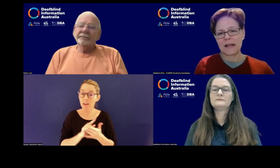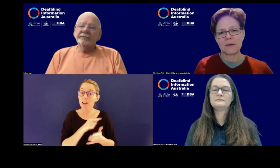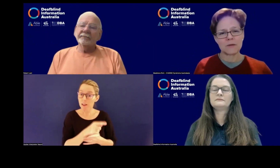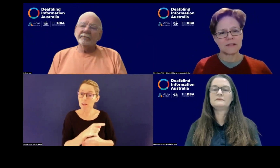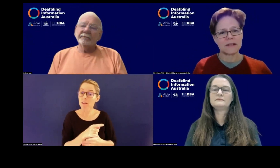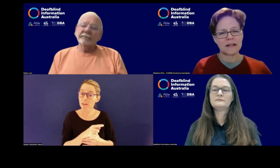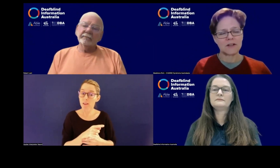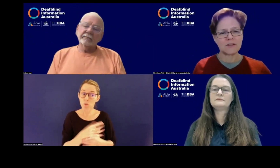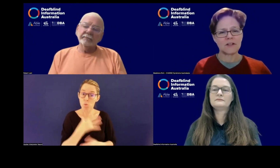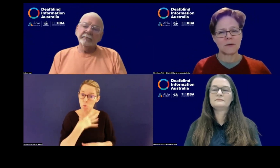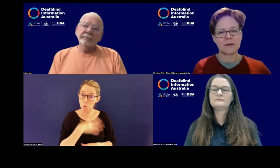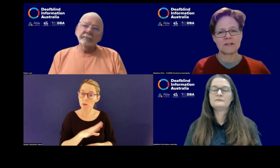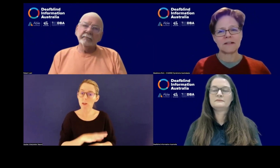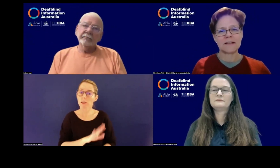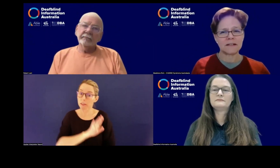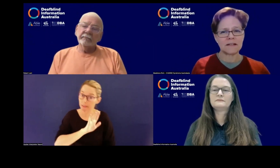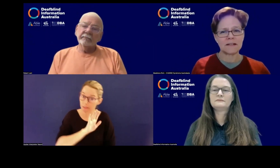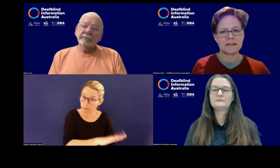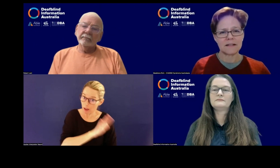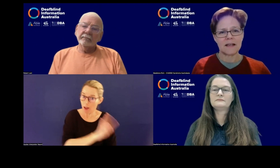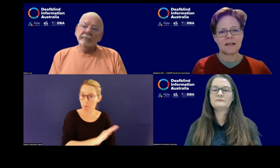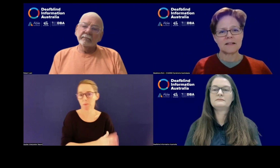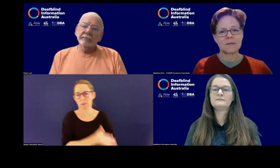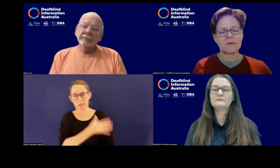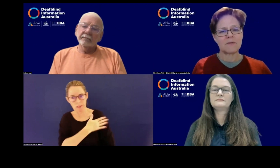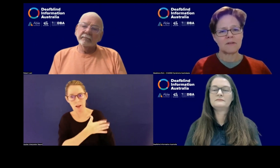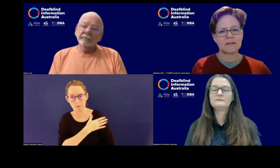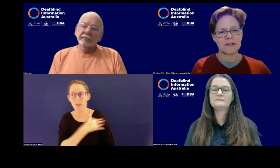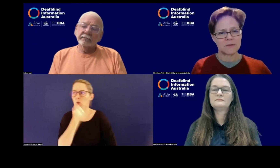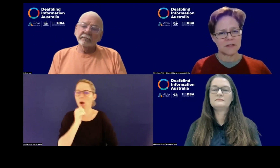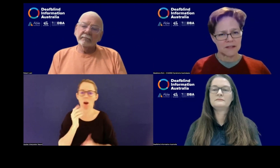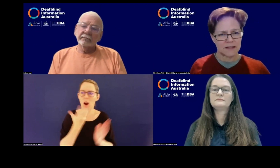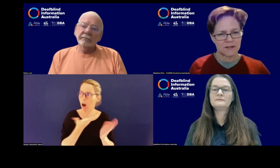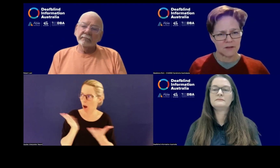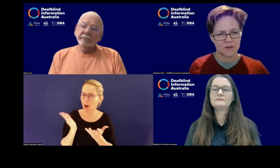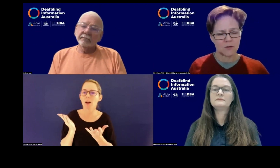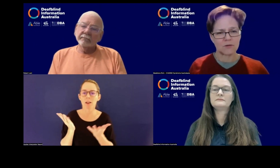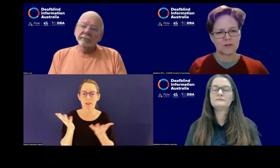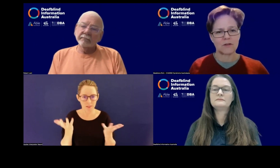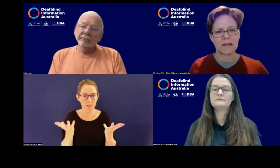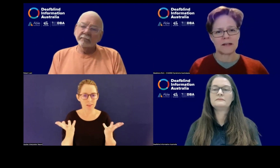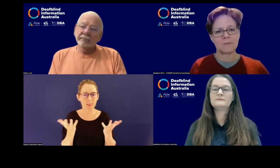When he was getting used to going to the dentist, some of the steps the dentist took to get